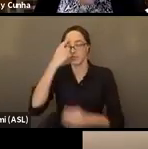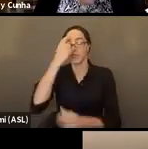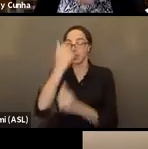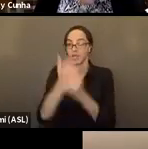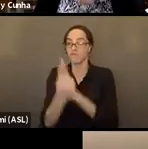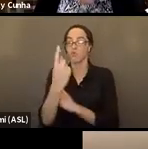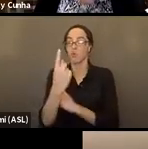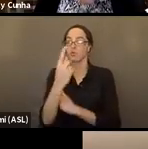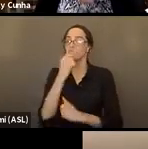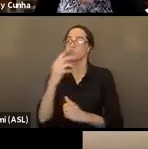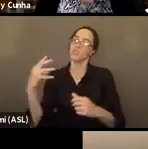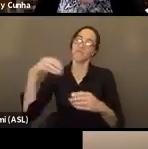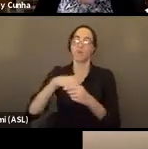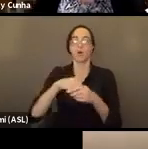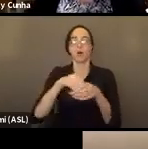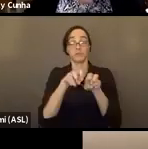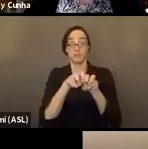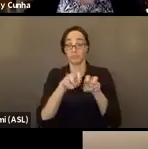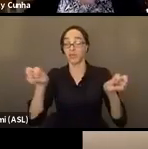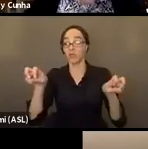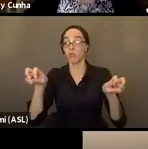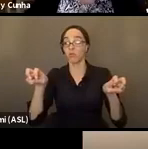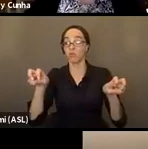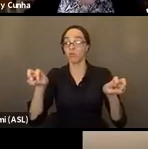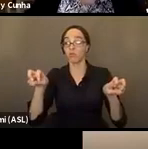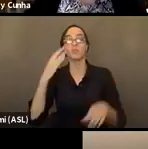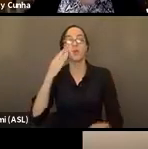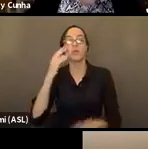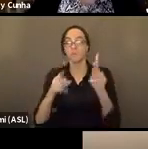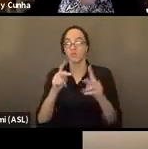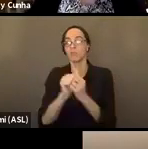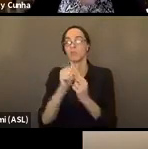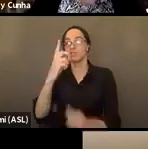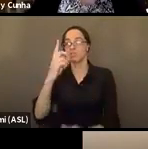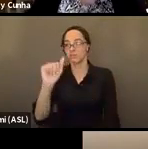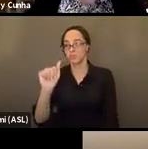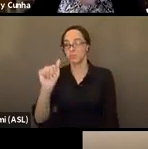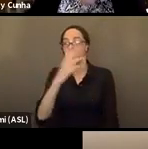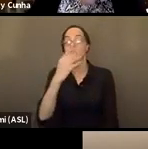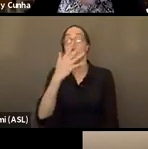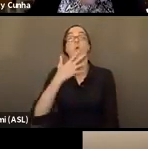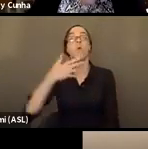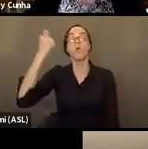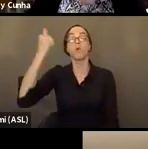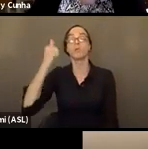this panel know that people with disabilities and older adults are disproportionately impacted by